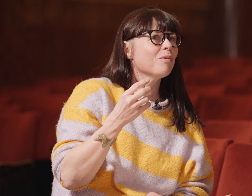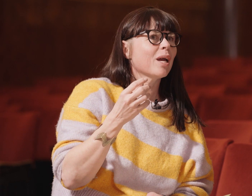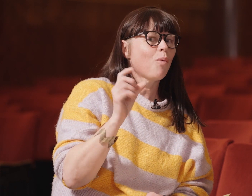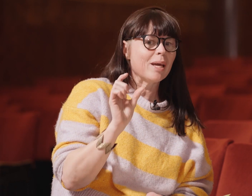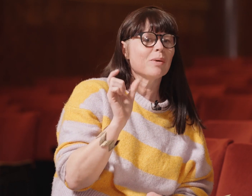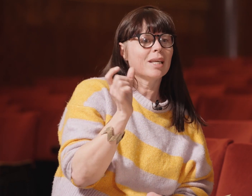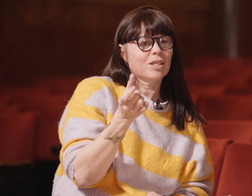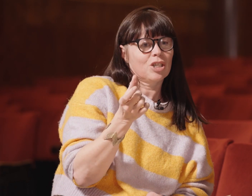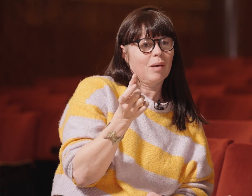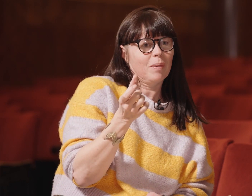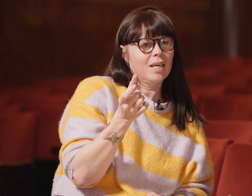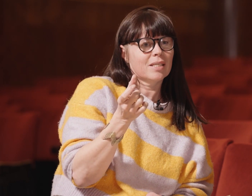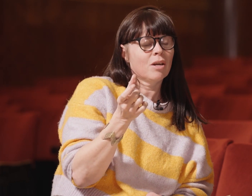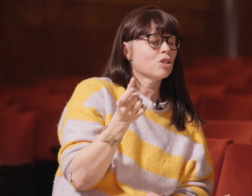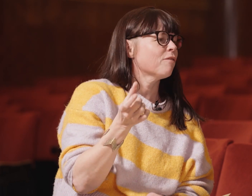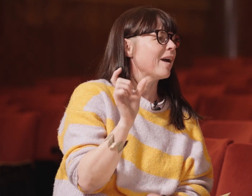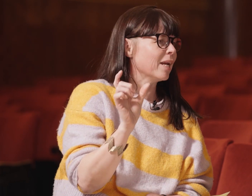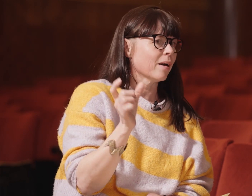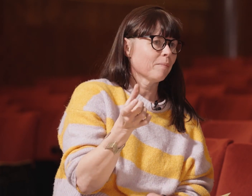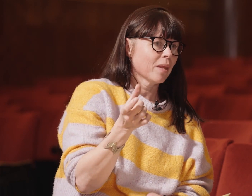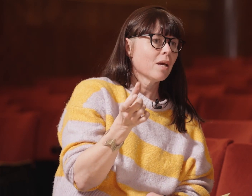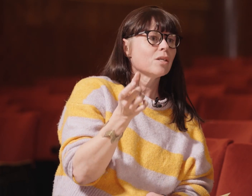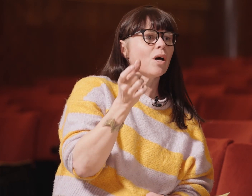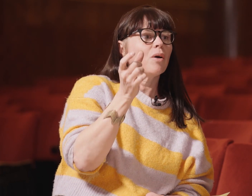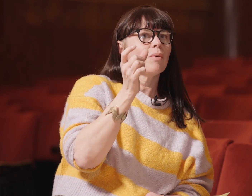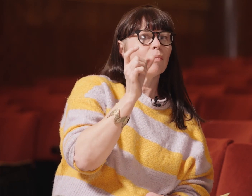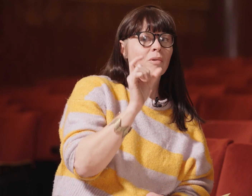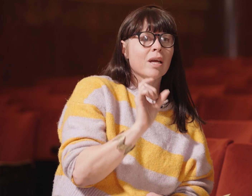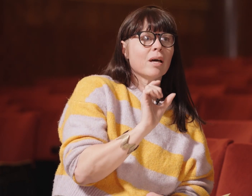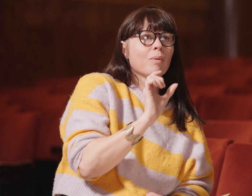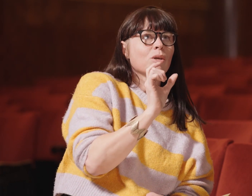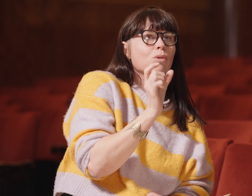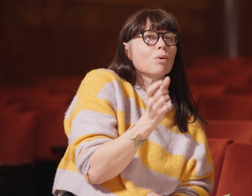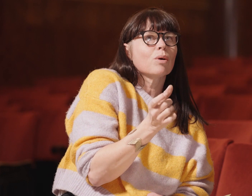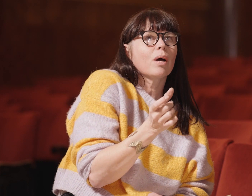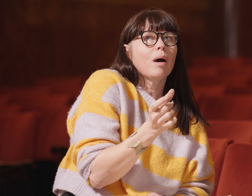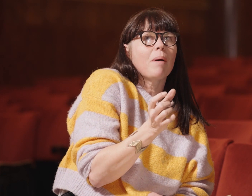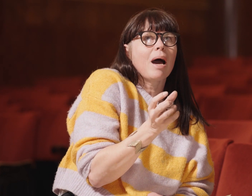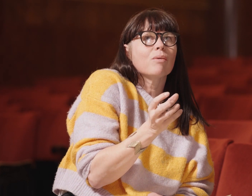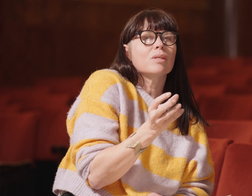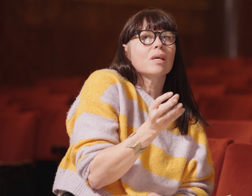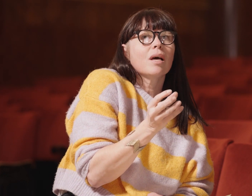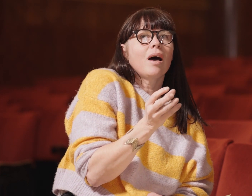I equate with leadership is the notion of failure. So, Maria, when you talk about...